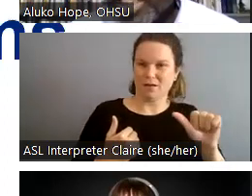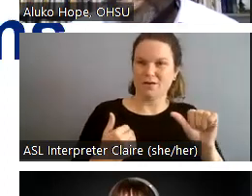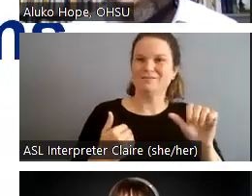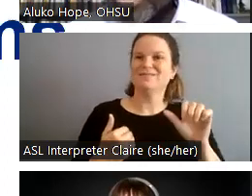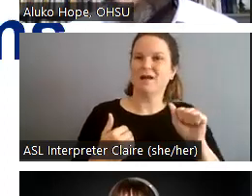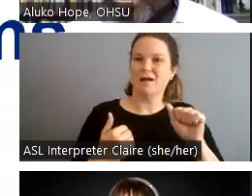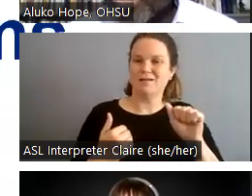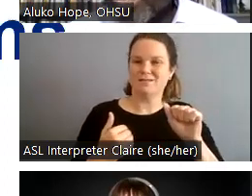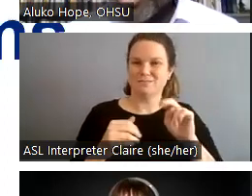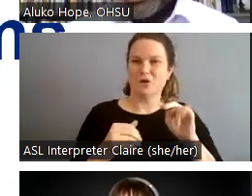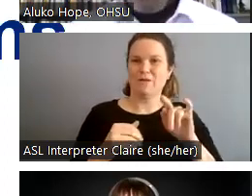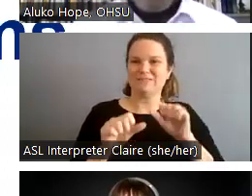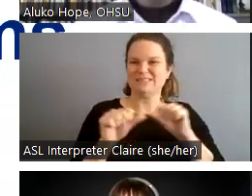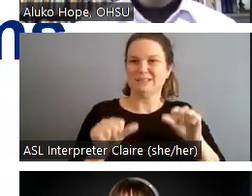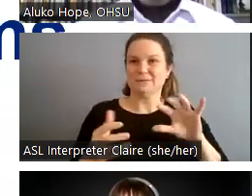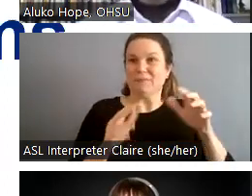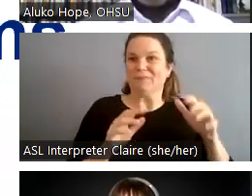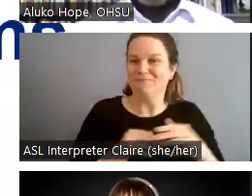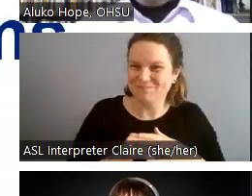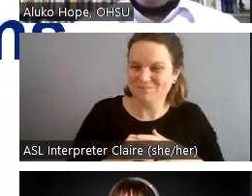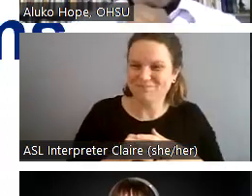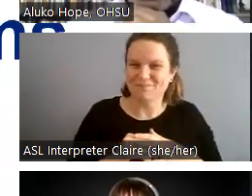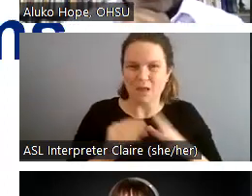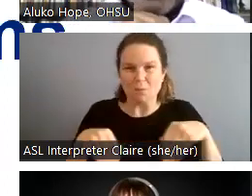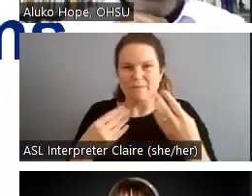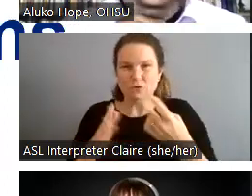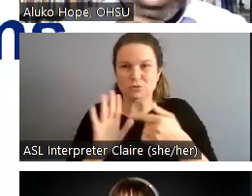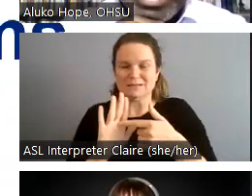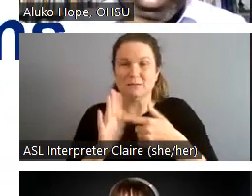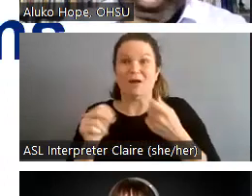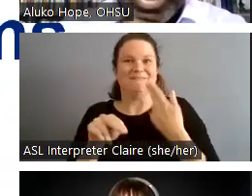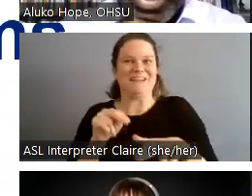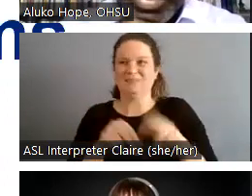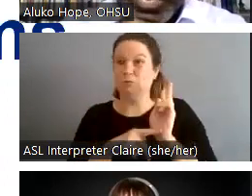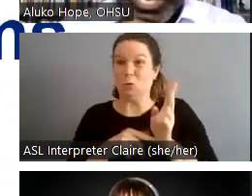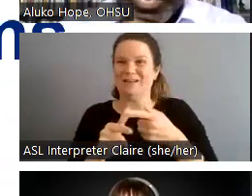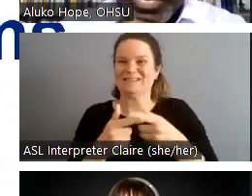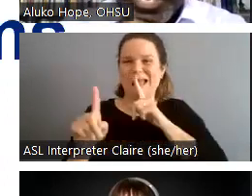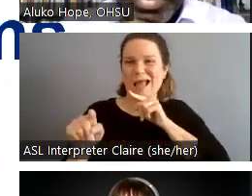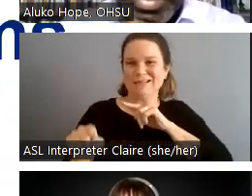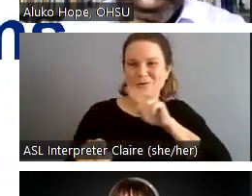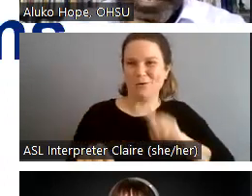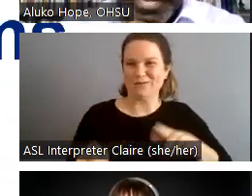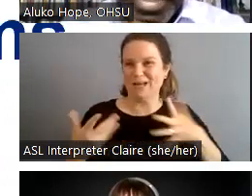yes, and I think, and I'll try to go through this quickly in about two minutes and then take the questions so